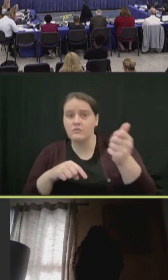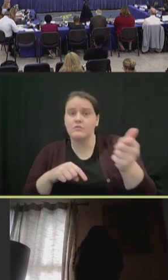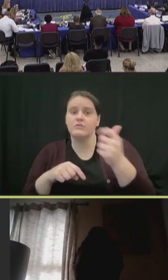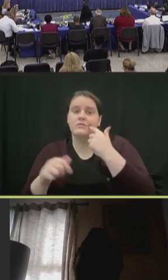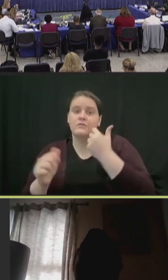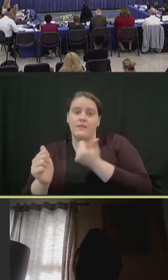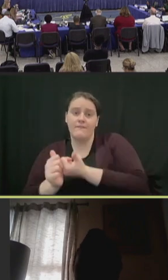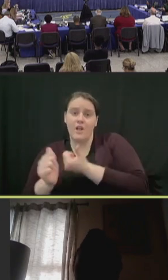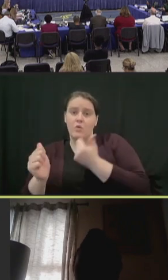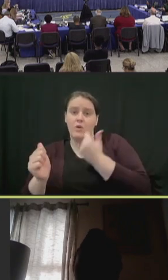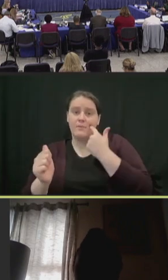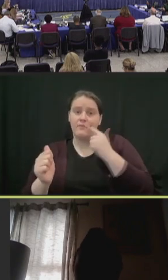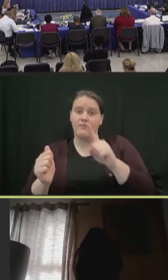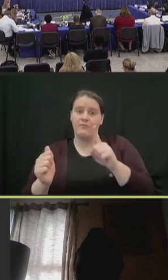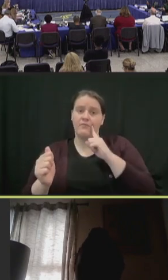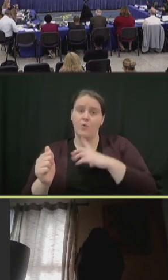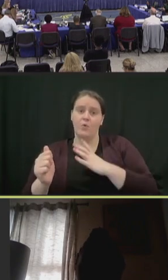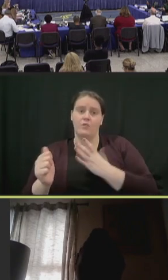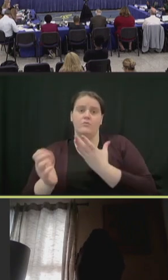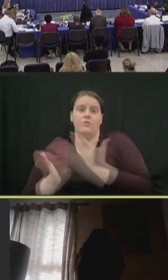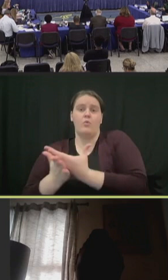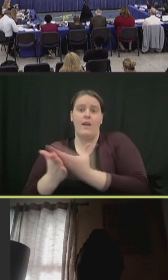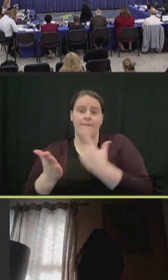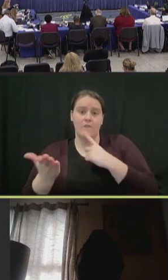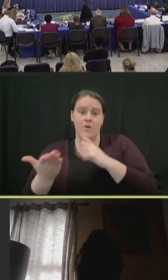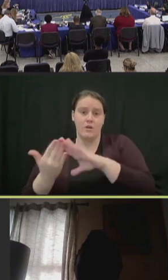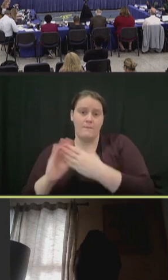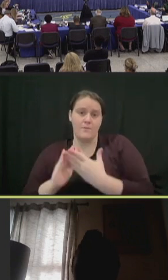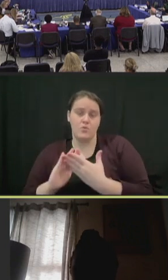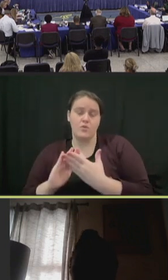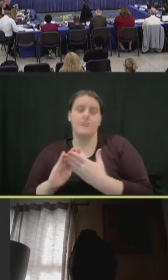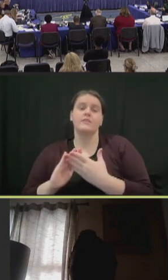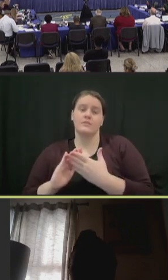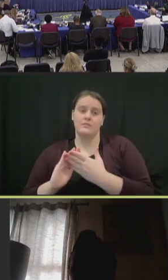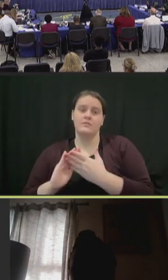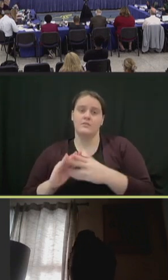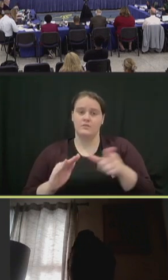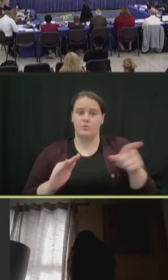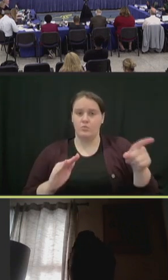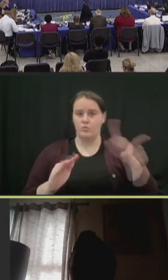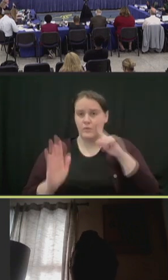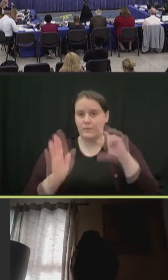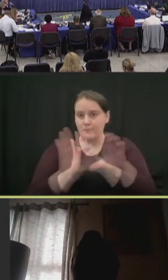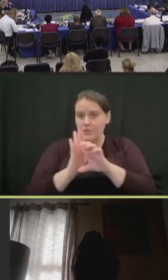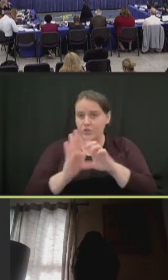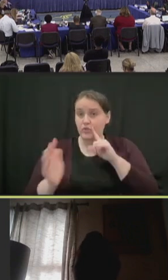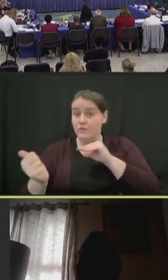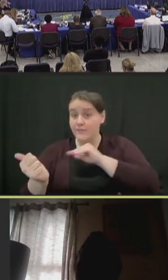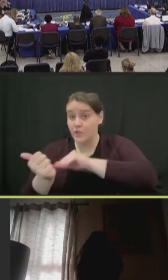communities. So, those are some of the pictorials of our providers, our volunteers, students,